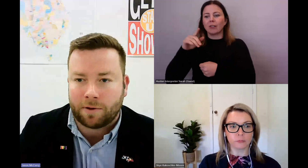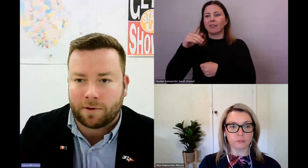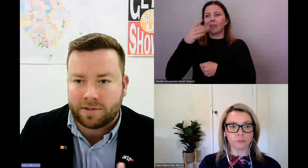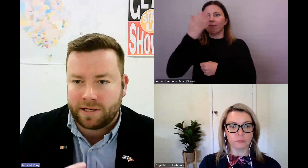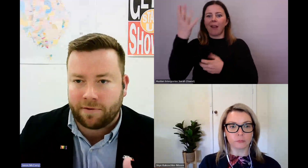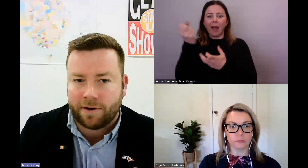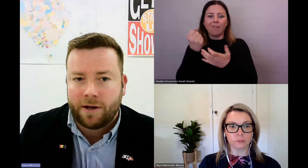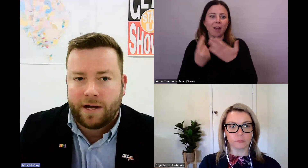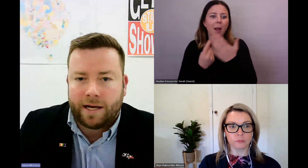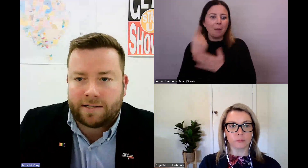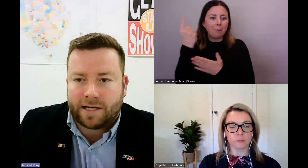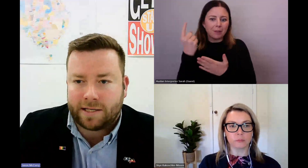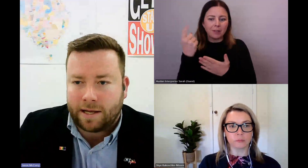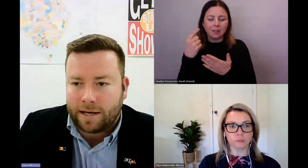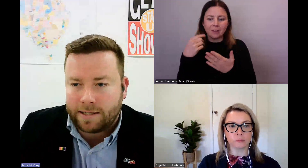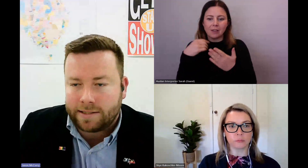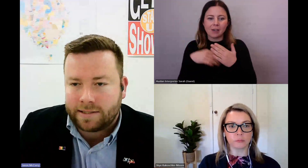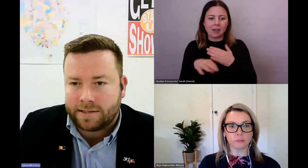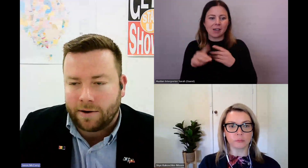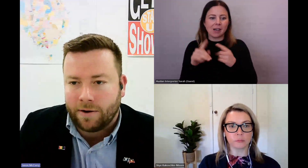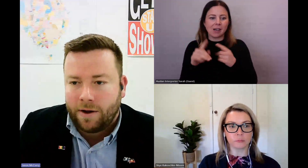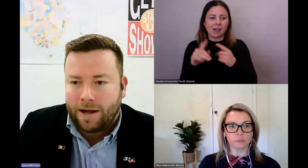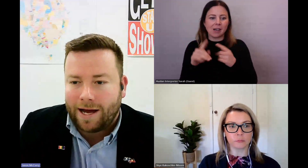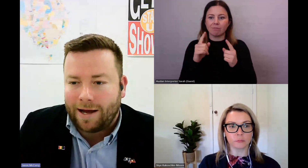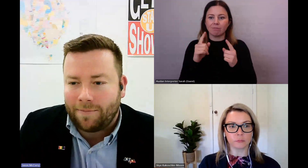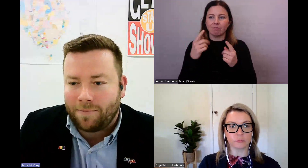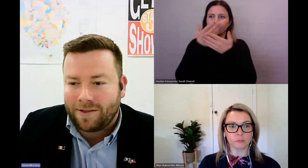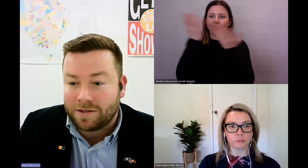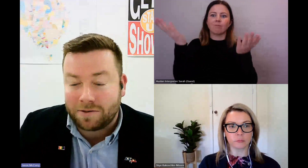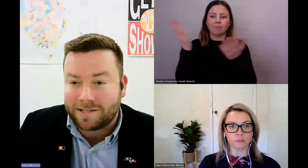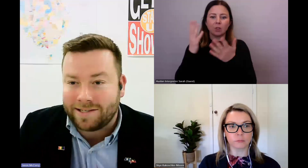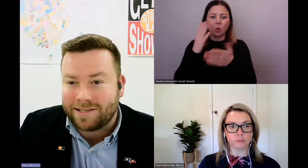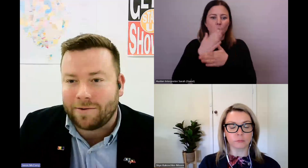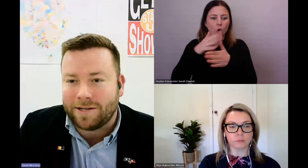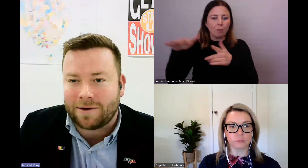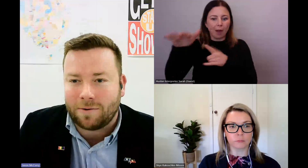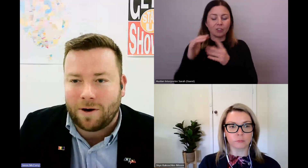people across different intersectionalities so this was actually something we tackled